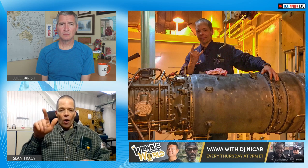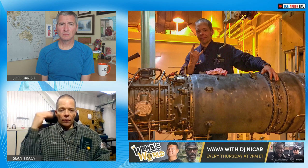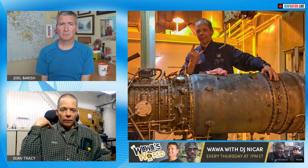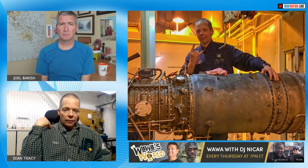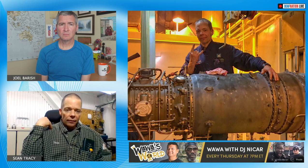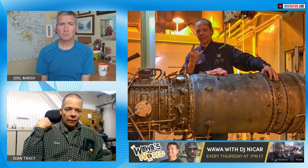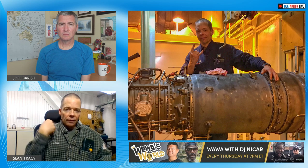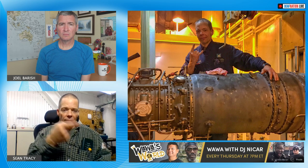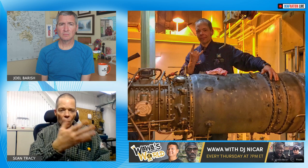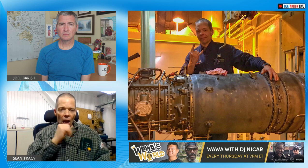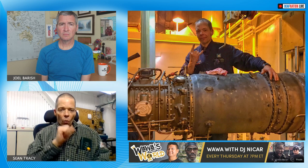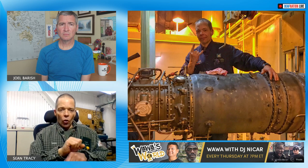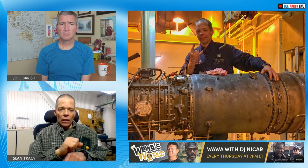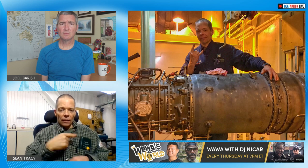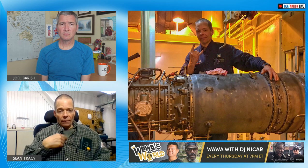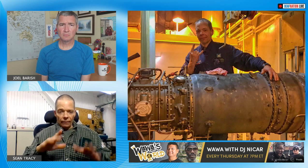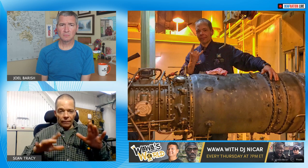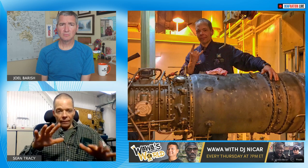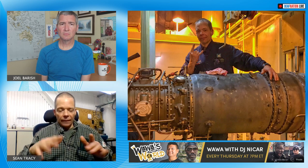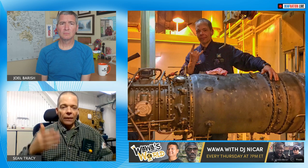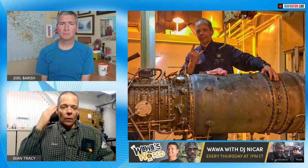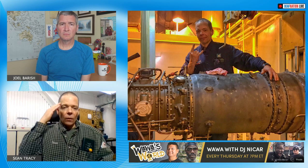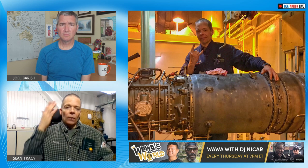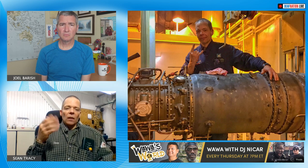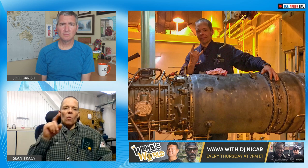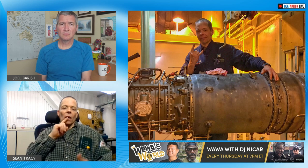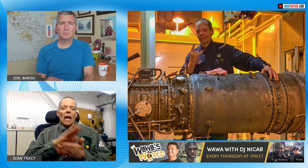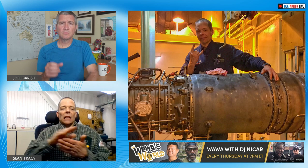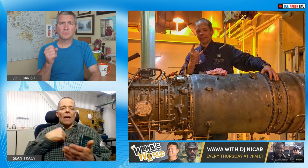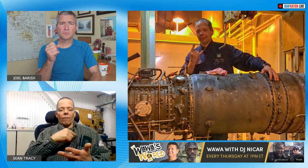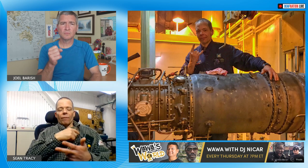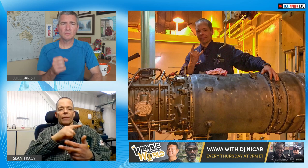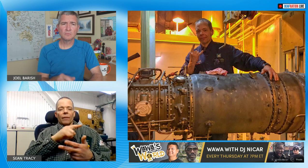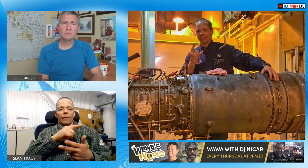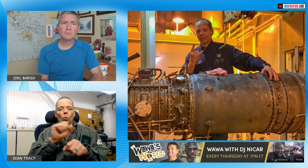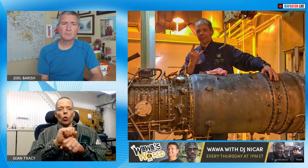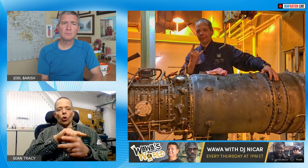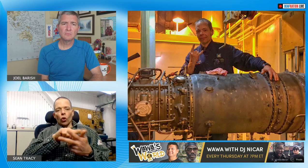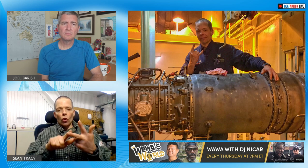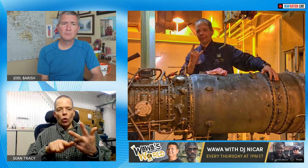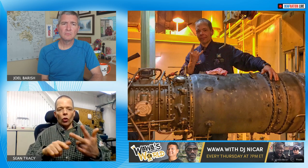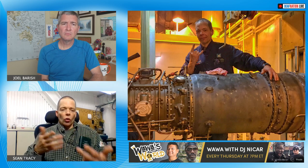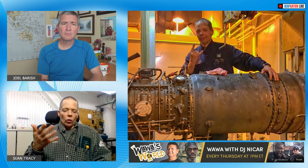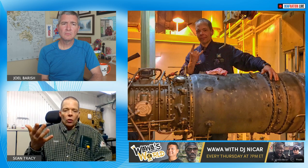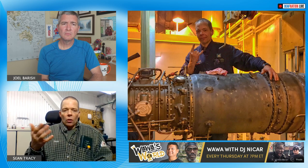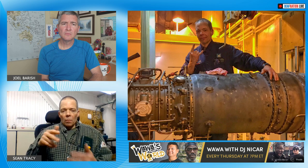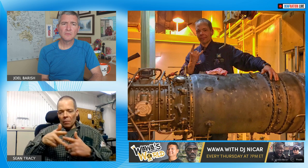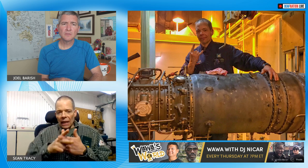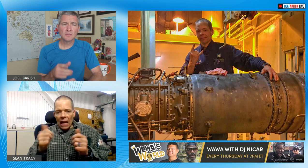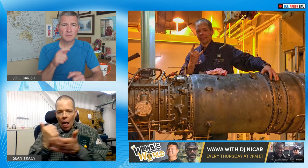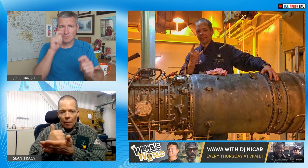why they aren't working. It's really nice having the three guys working together to help each other.